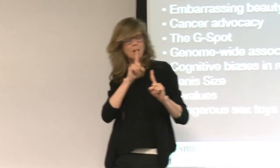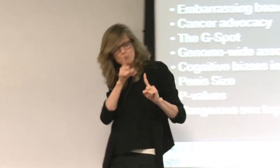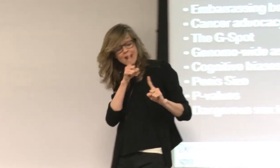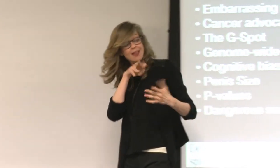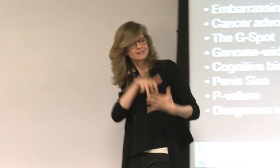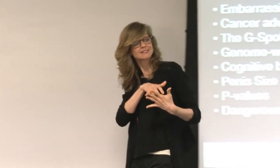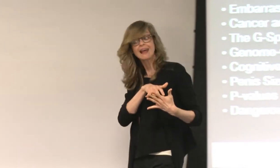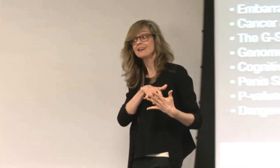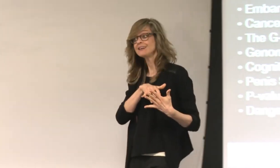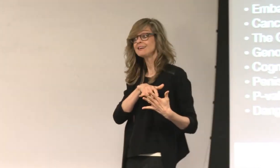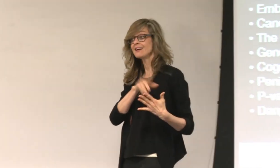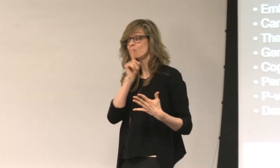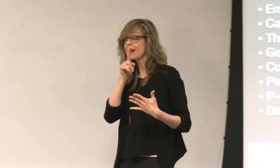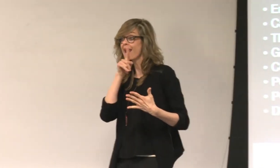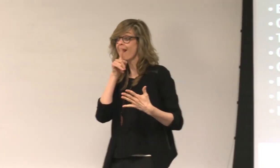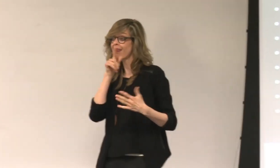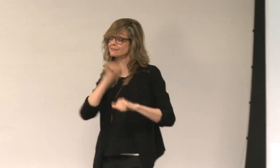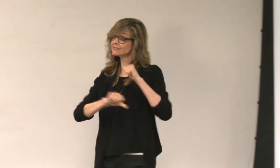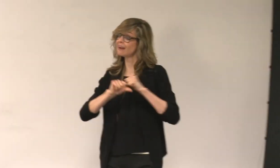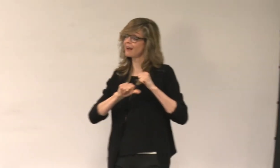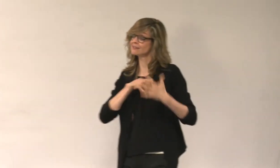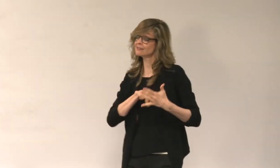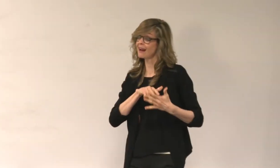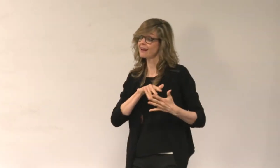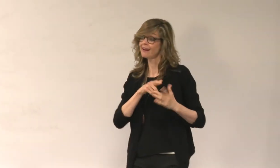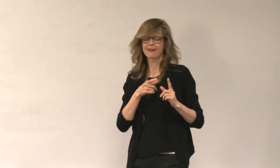BUT THIS IS A PICTURE FROM AN ACTUAL SCIENTIFIC STUDY.